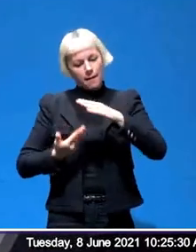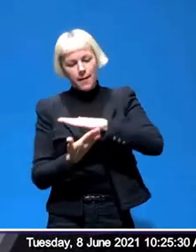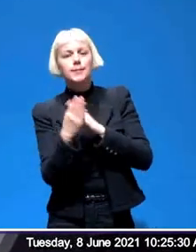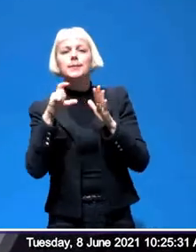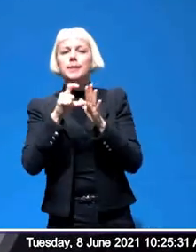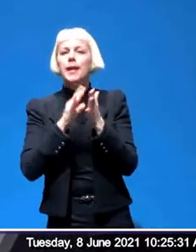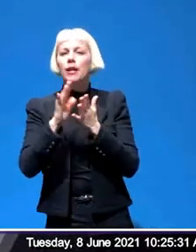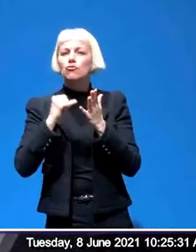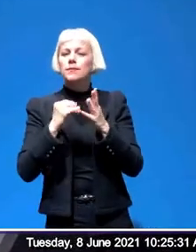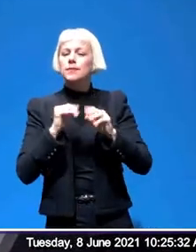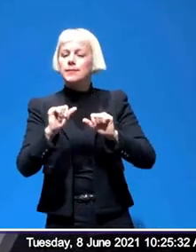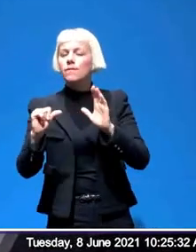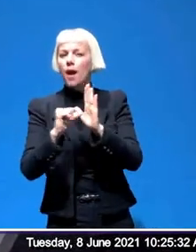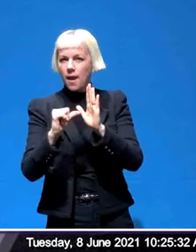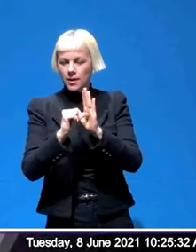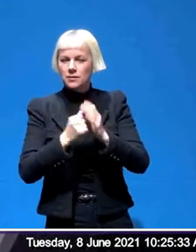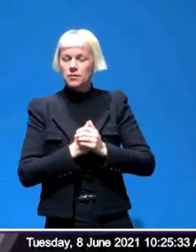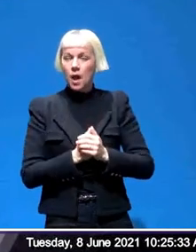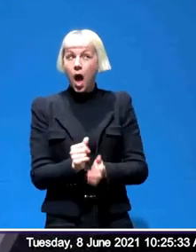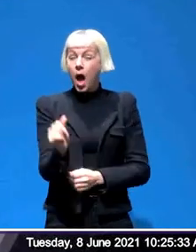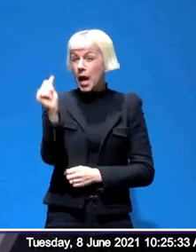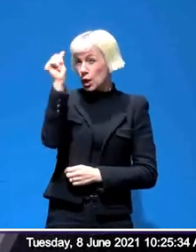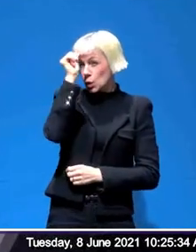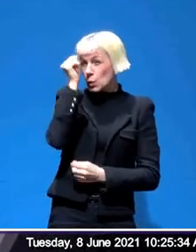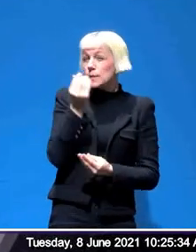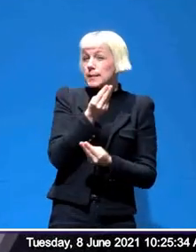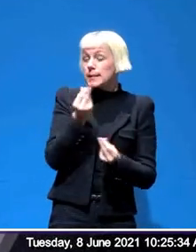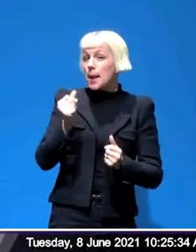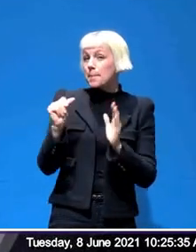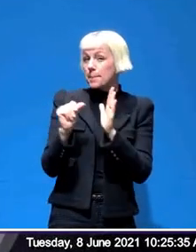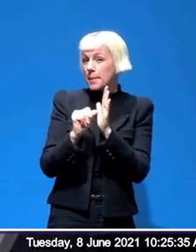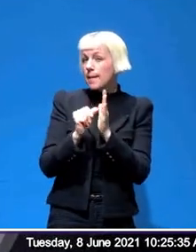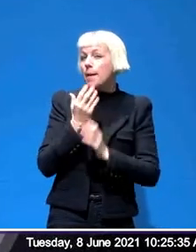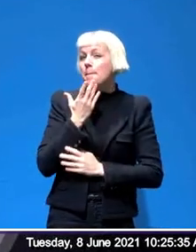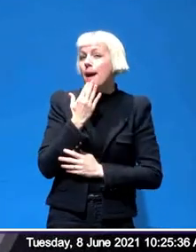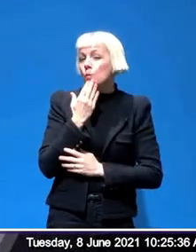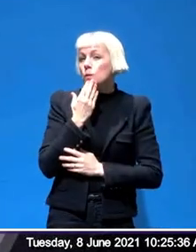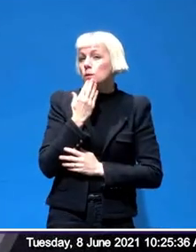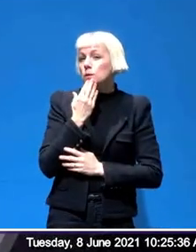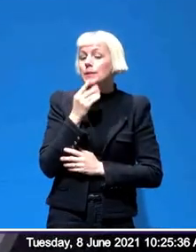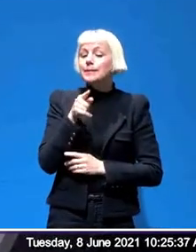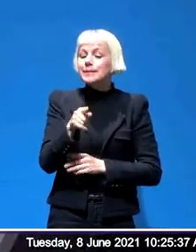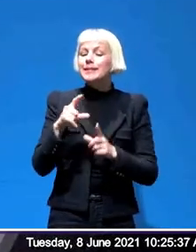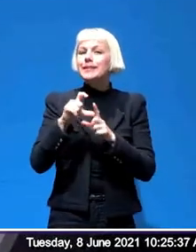I was aware that there was an amount of money from that Disability Support Pension that was for Daniel's use.